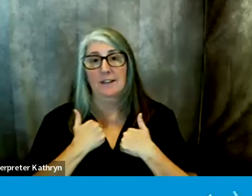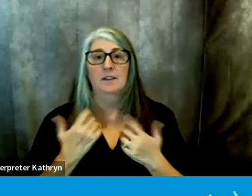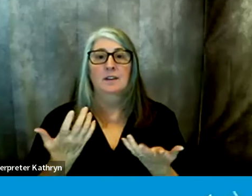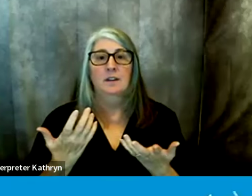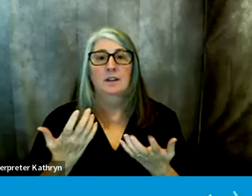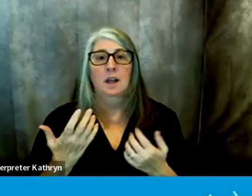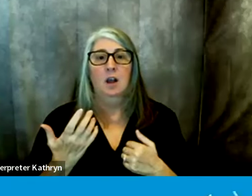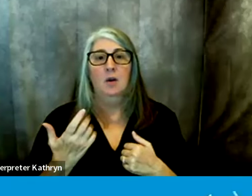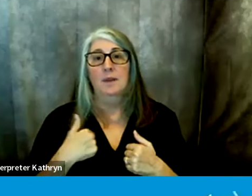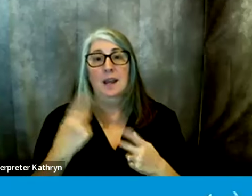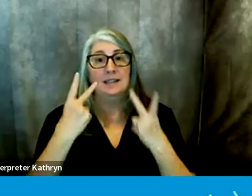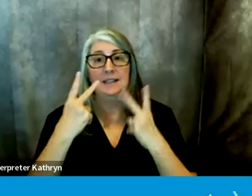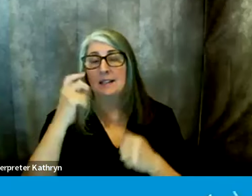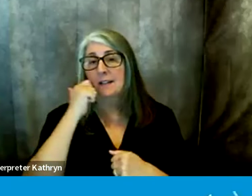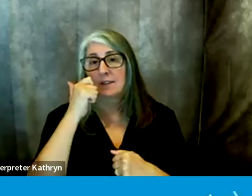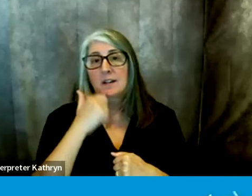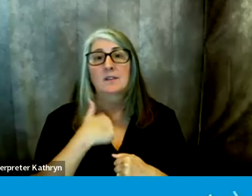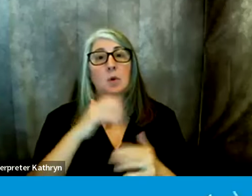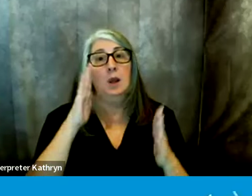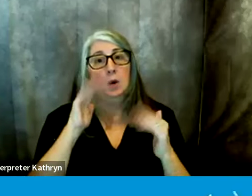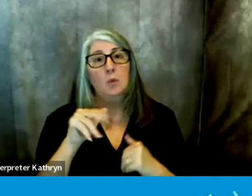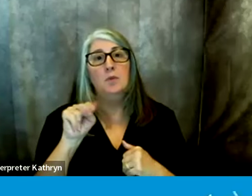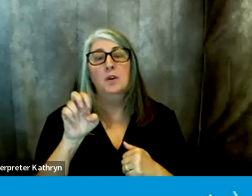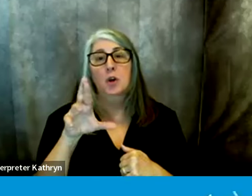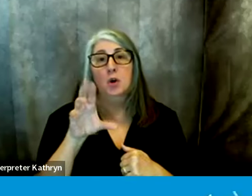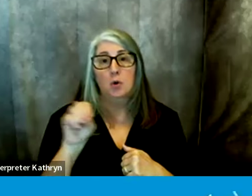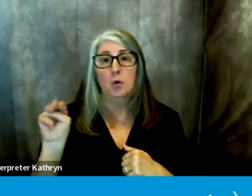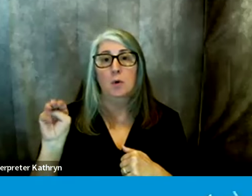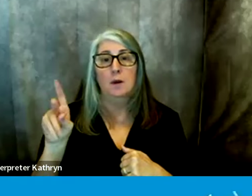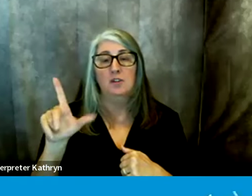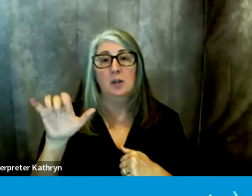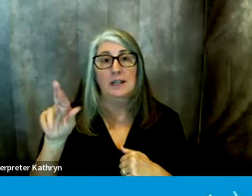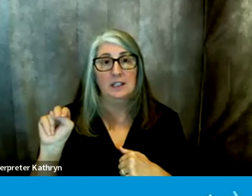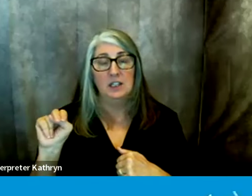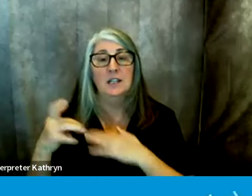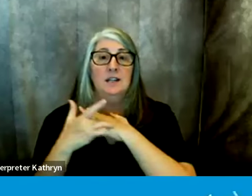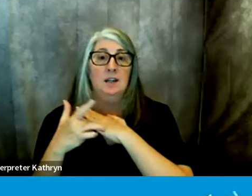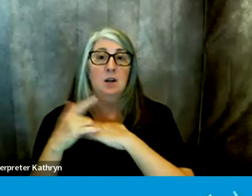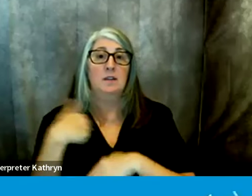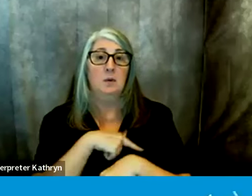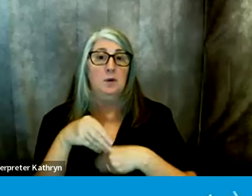And I hope that neuromodulation technology, like the technology that we're offering here, or we're developing here,